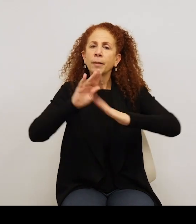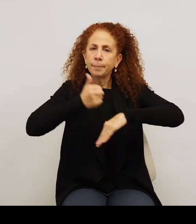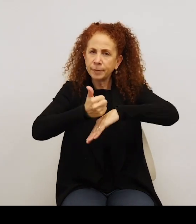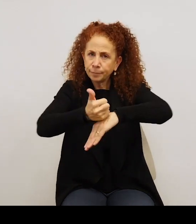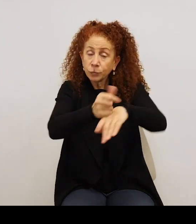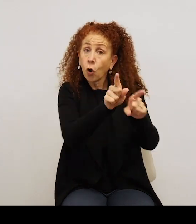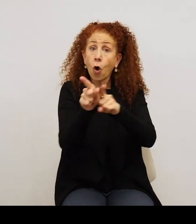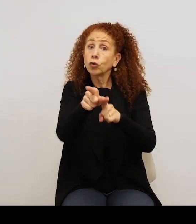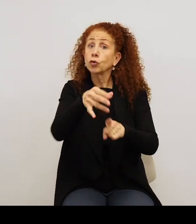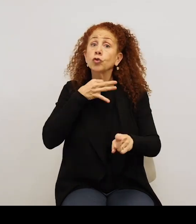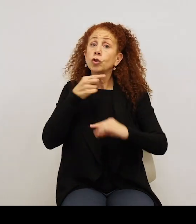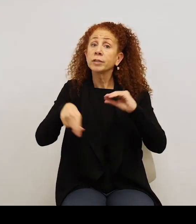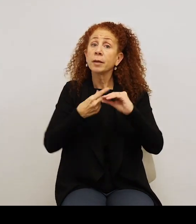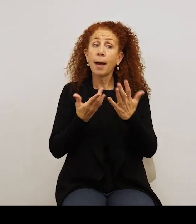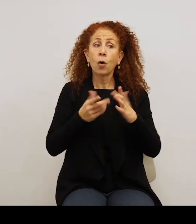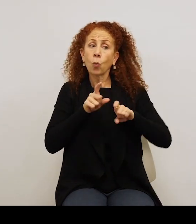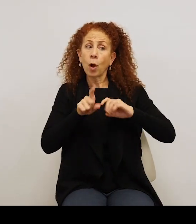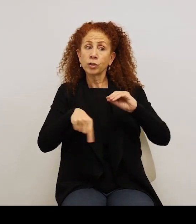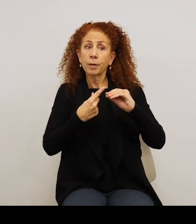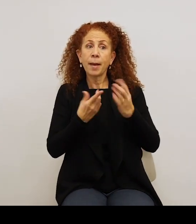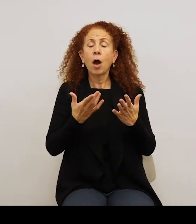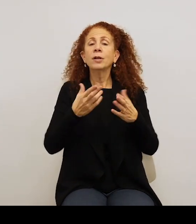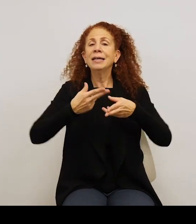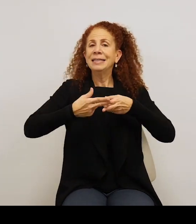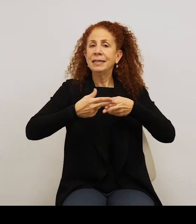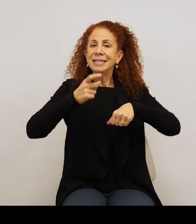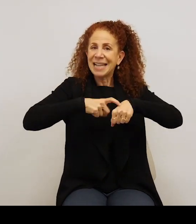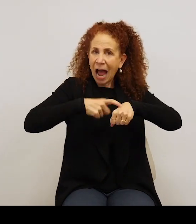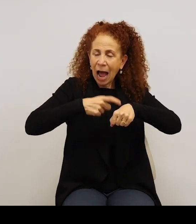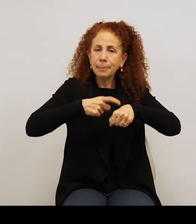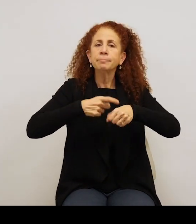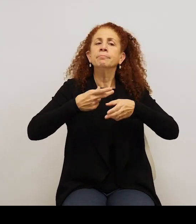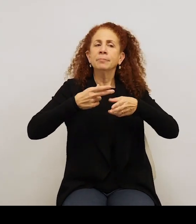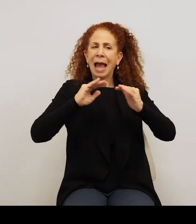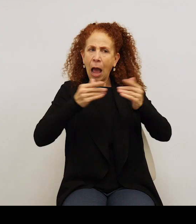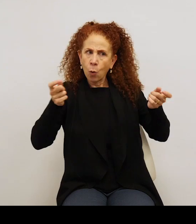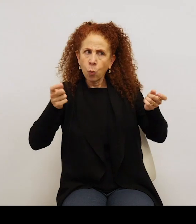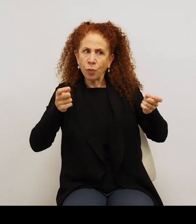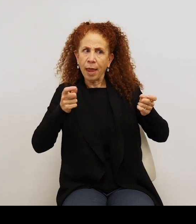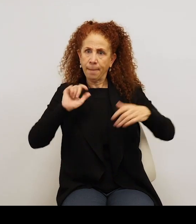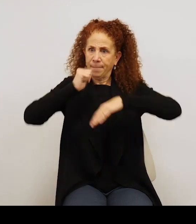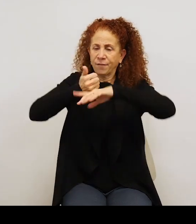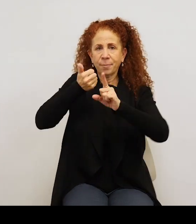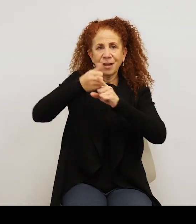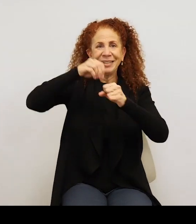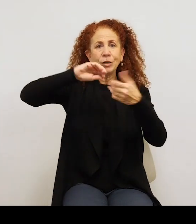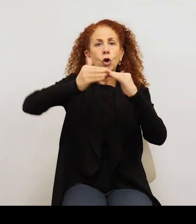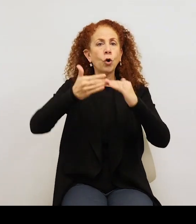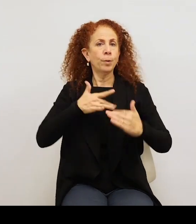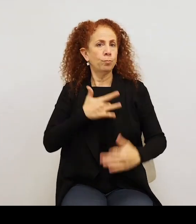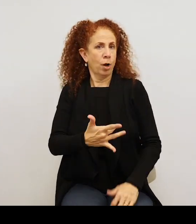She's also curious about questions of temporality and how they manifest themselves in urban practices.